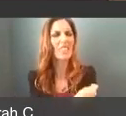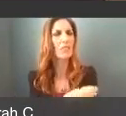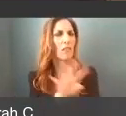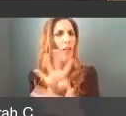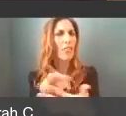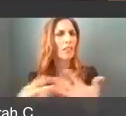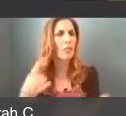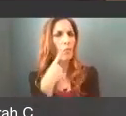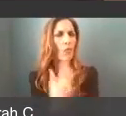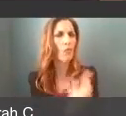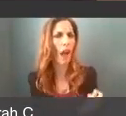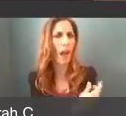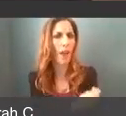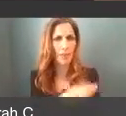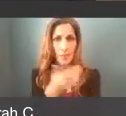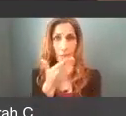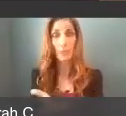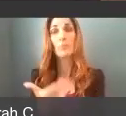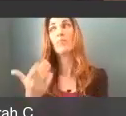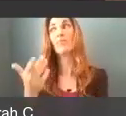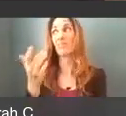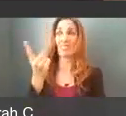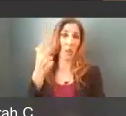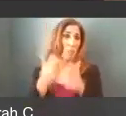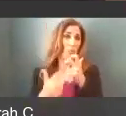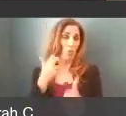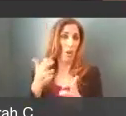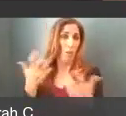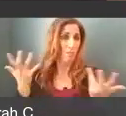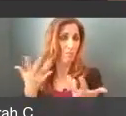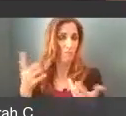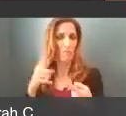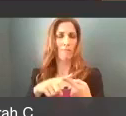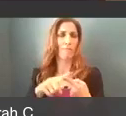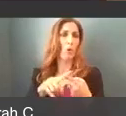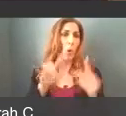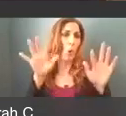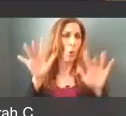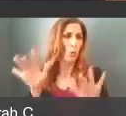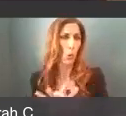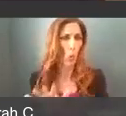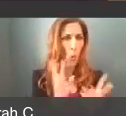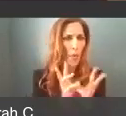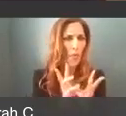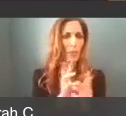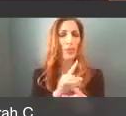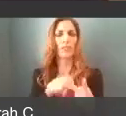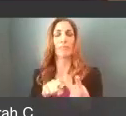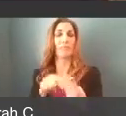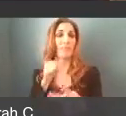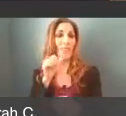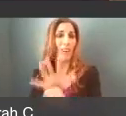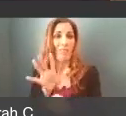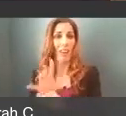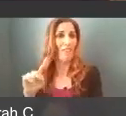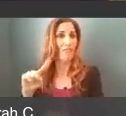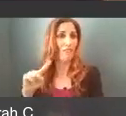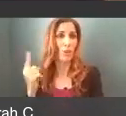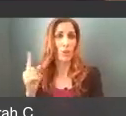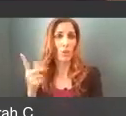Due to a combination of inclement weather and not receiving enough first doses of vaccine this week,